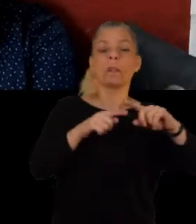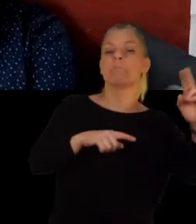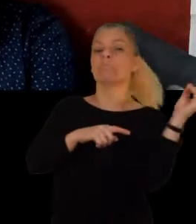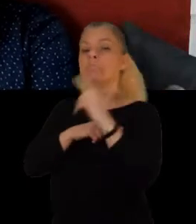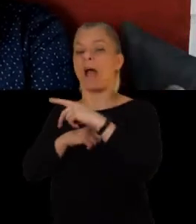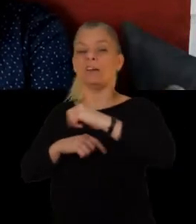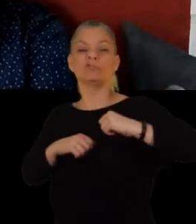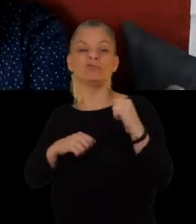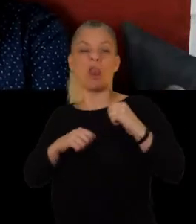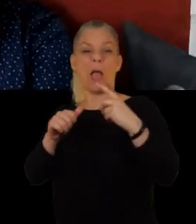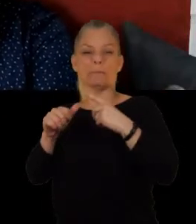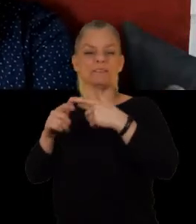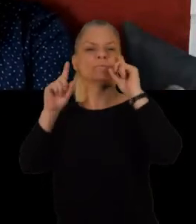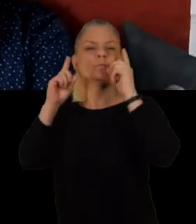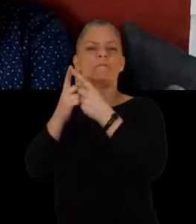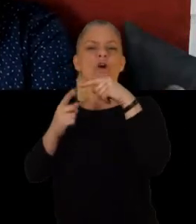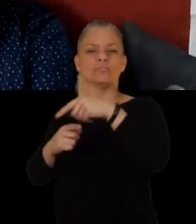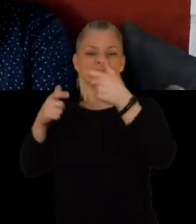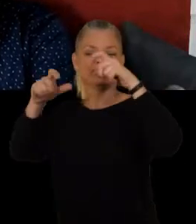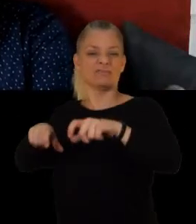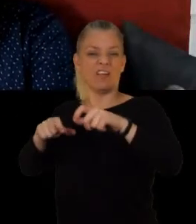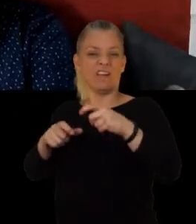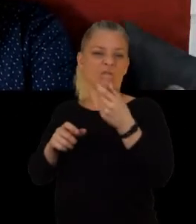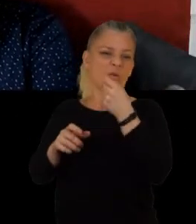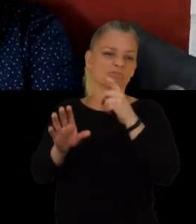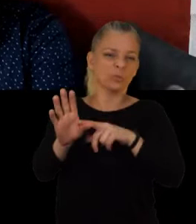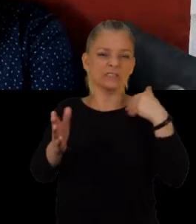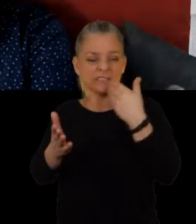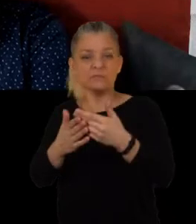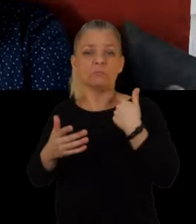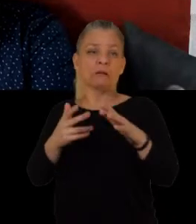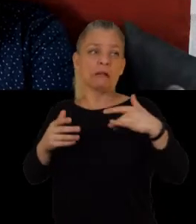Scotland Aberdeen to go to university and so i was back in Scotland for a couple of years